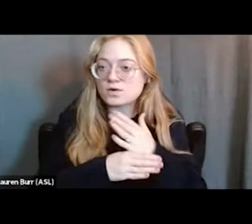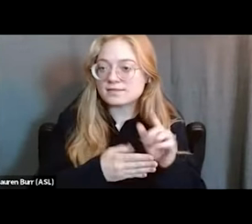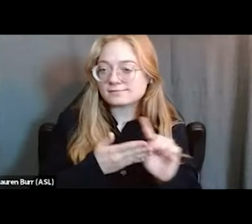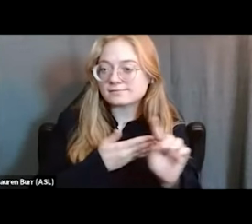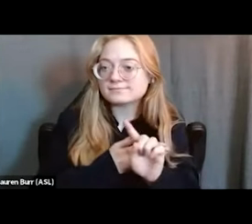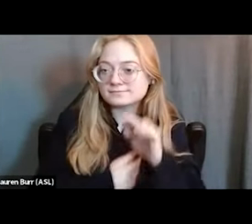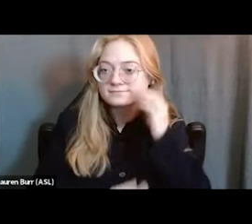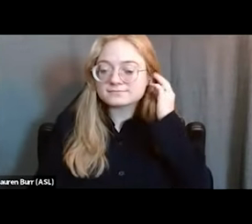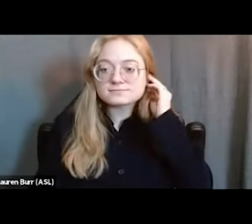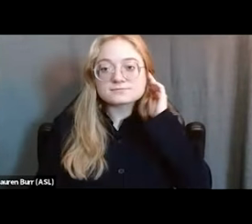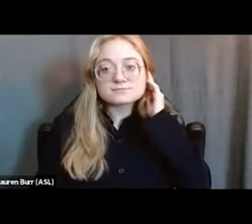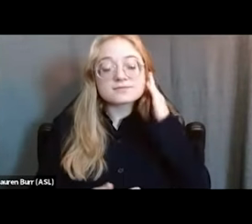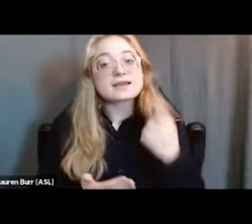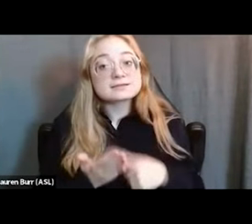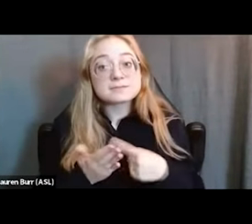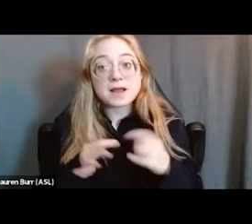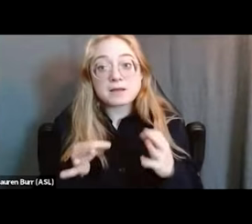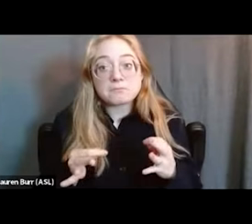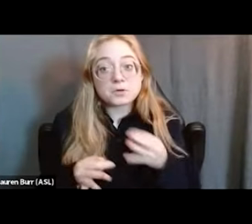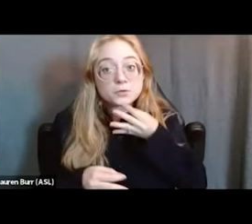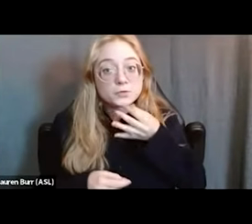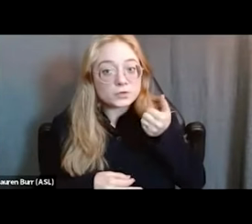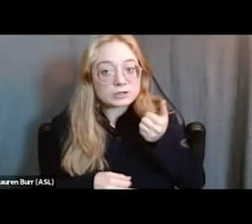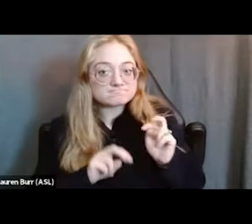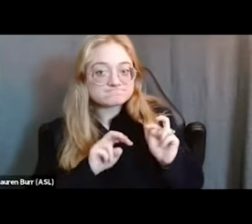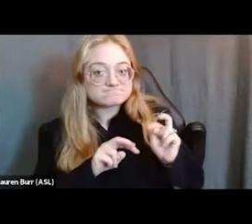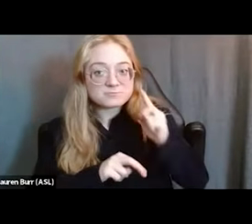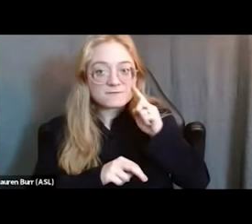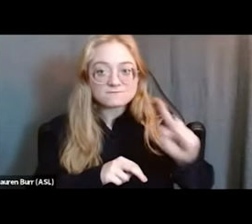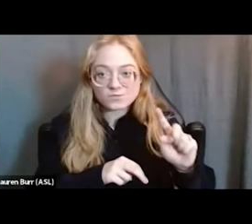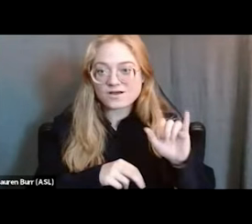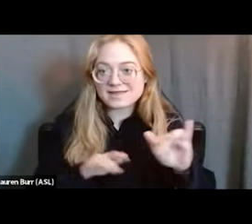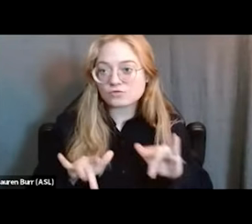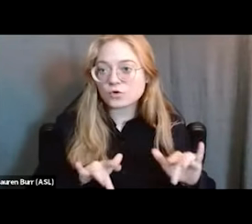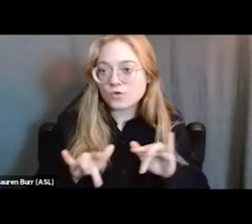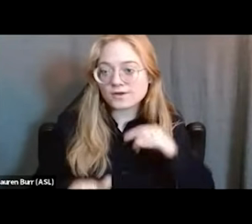Sometimes we get it a little bit sooner than that, so stay tuned. We'll also near the end of the webinar,